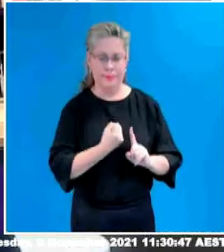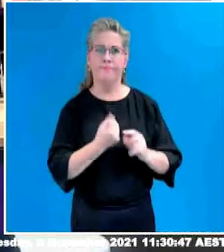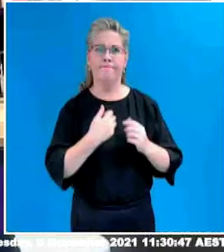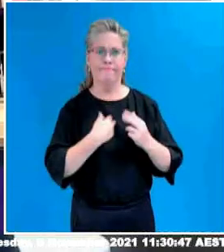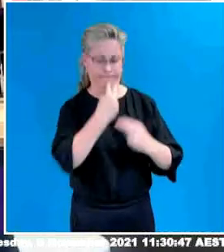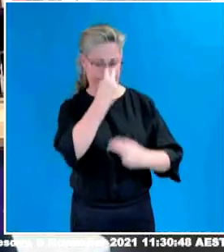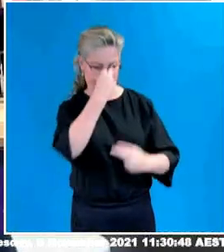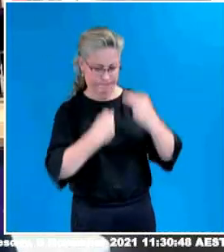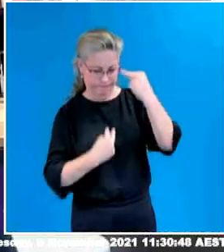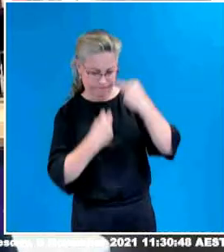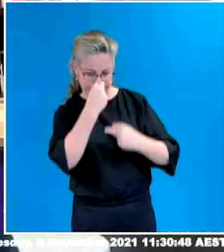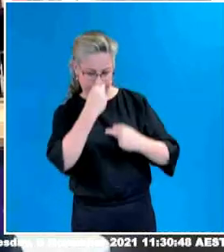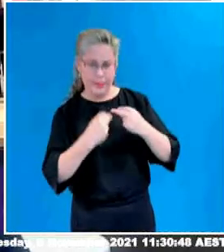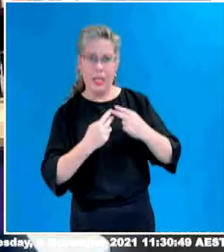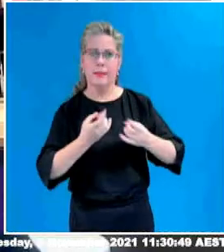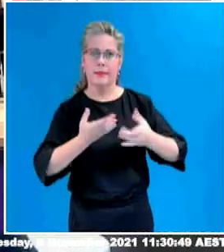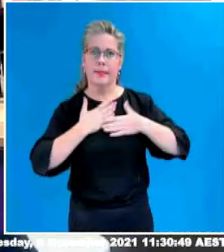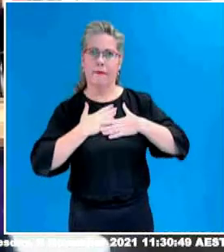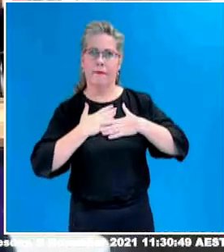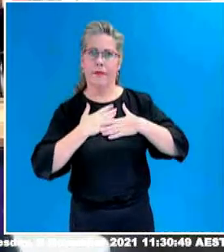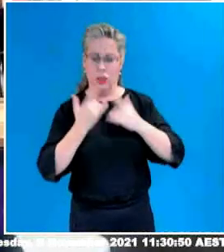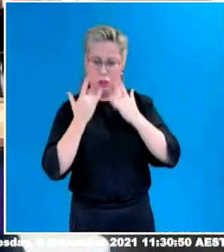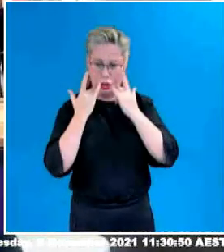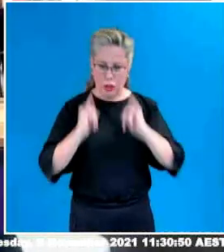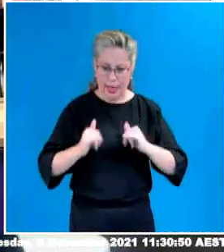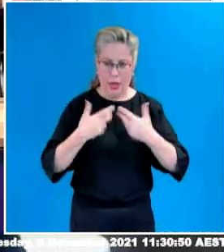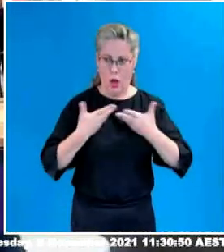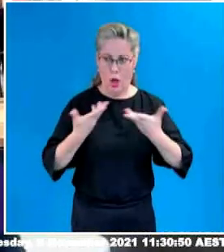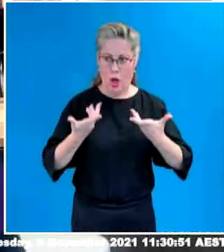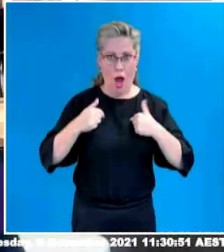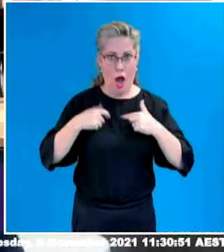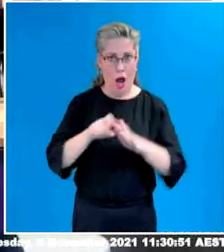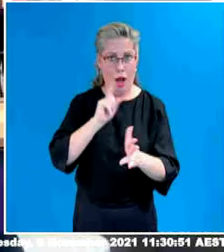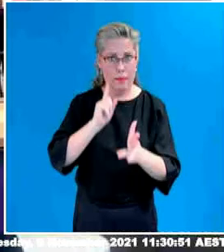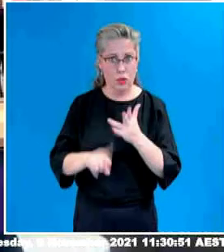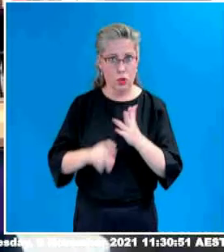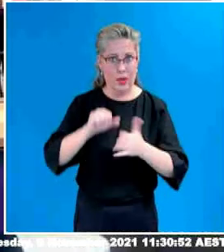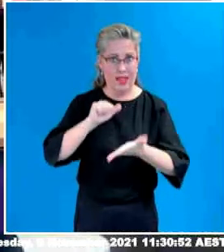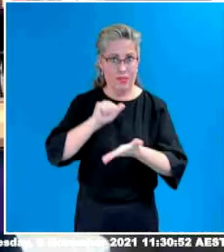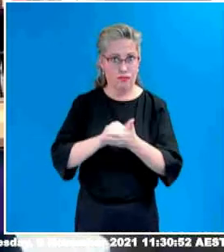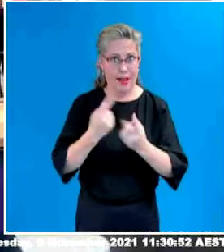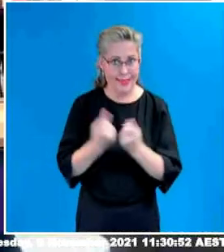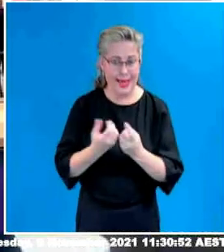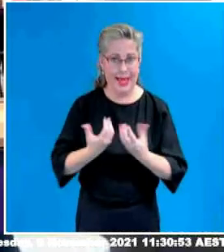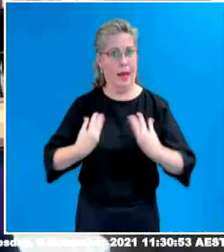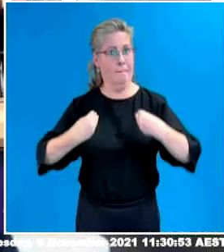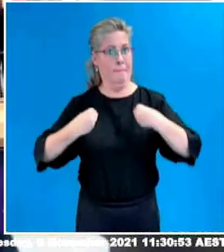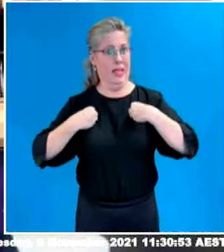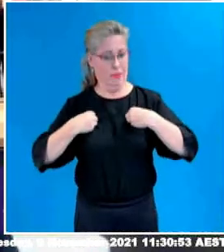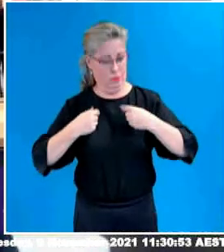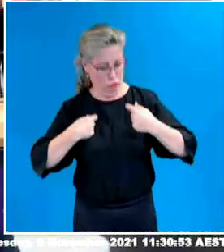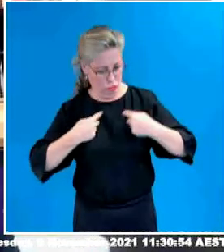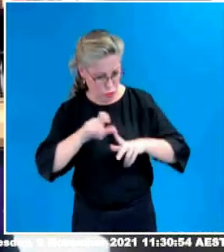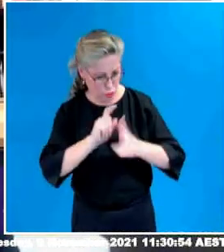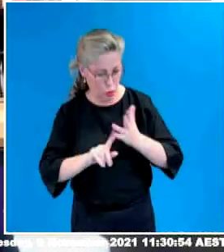But what you are trying to do is involve companies in the process of detection and remediation.